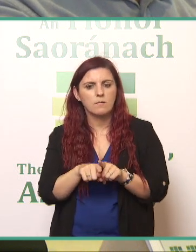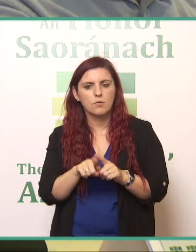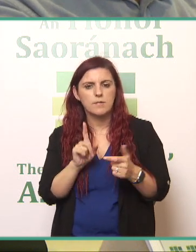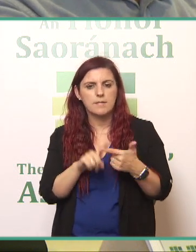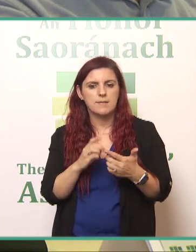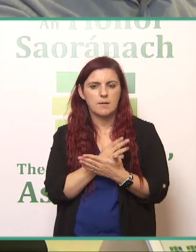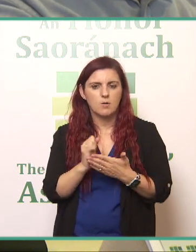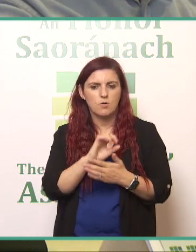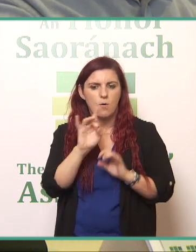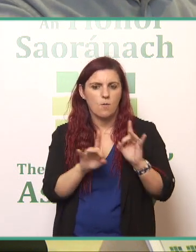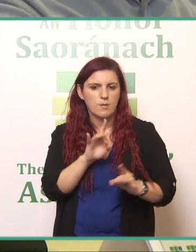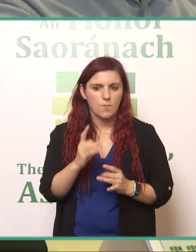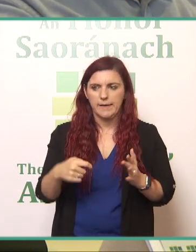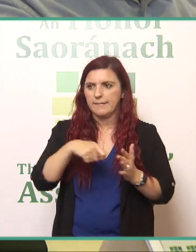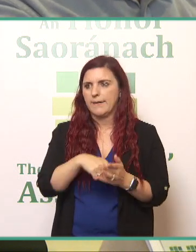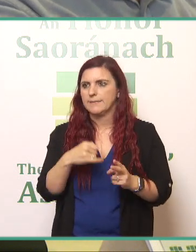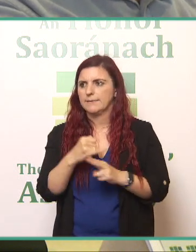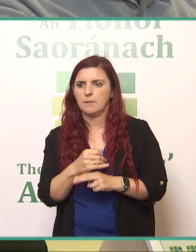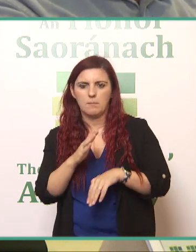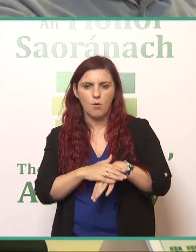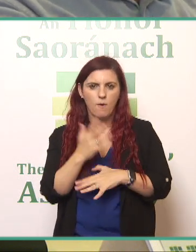your question into forest recreation and